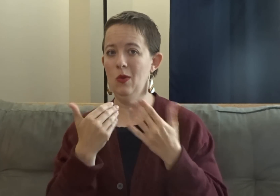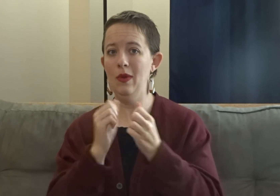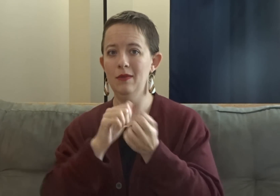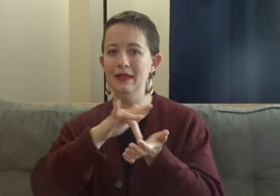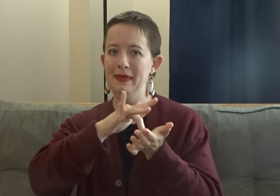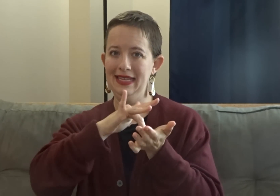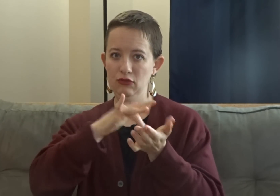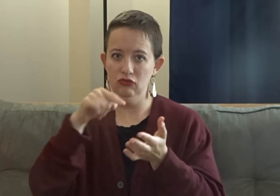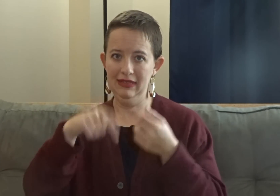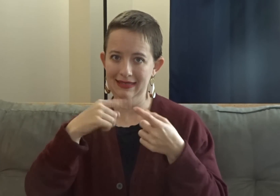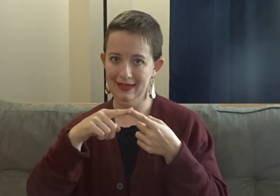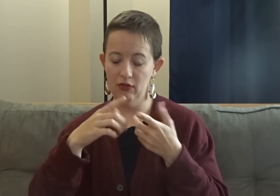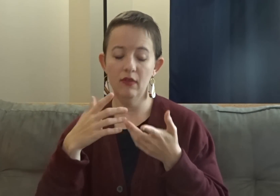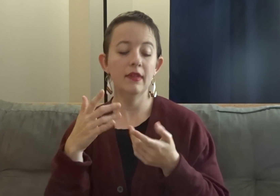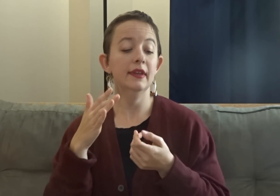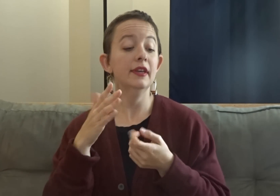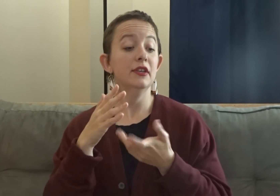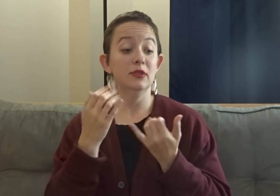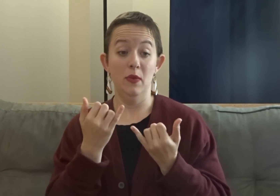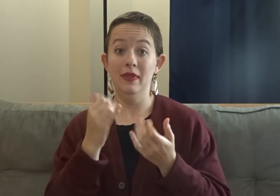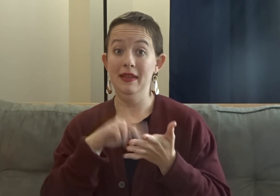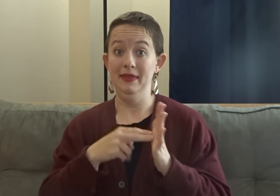Meaning I am gonna go ahead and take medication the cycle.